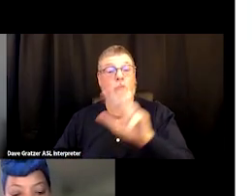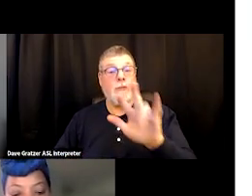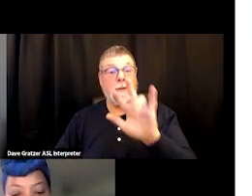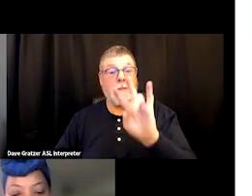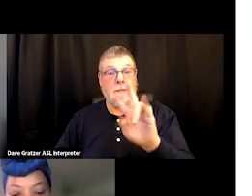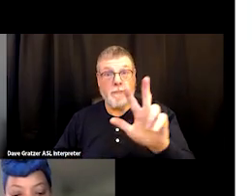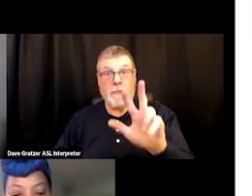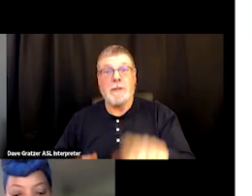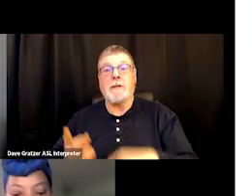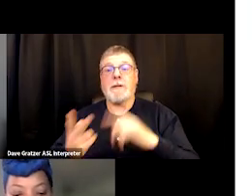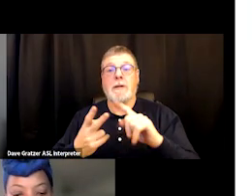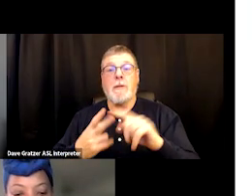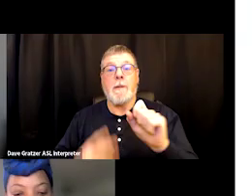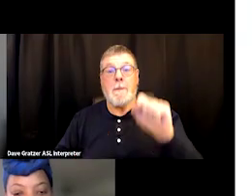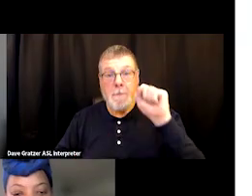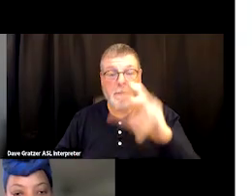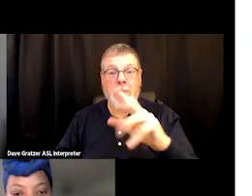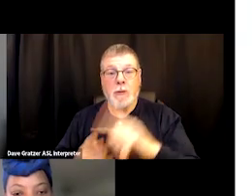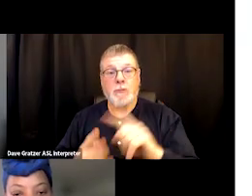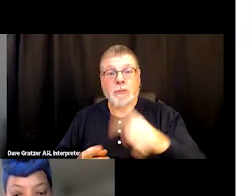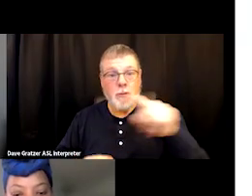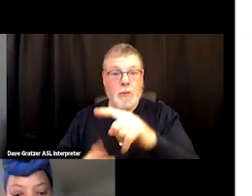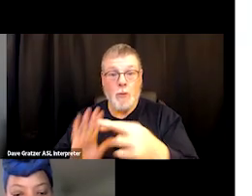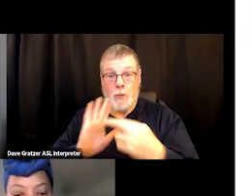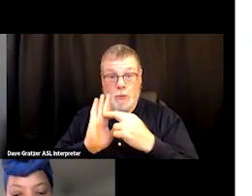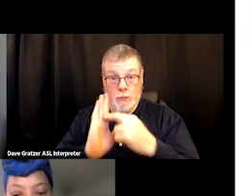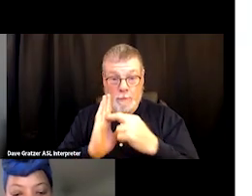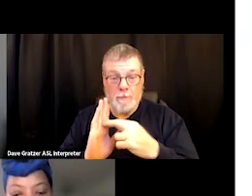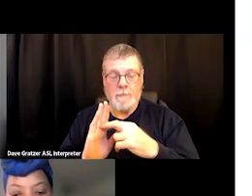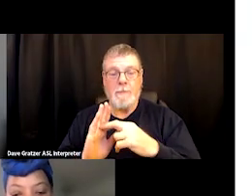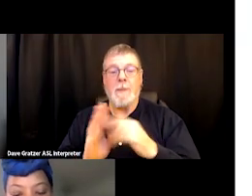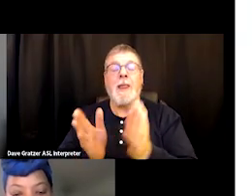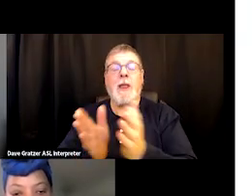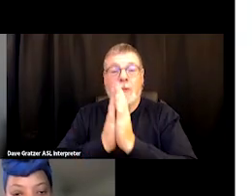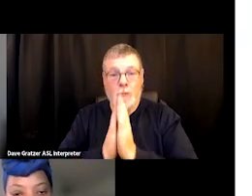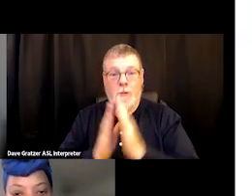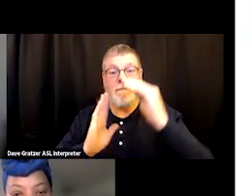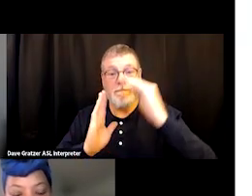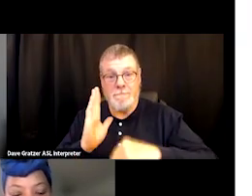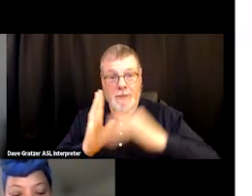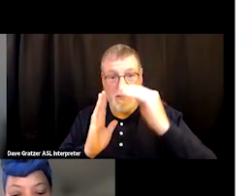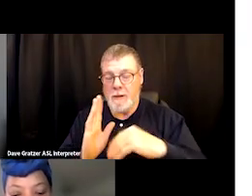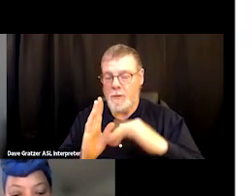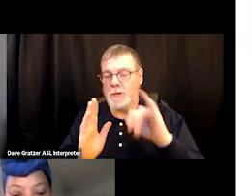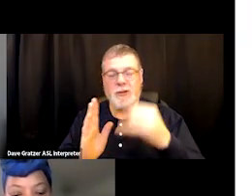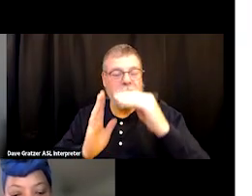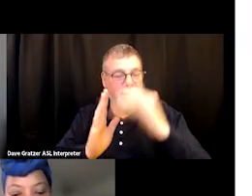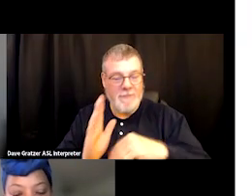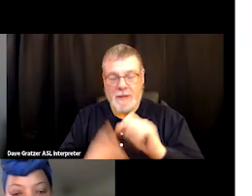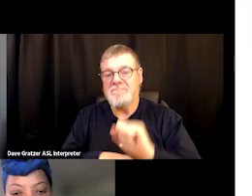or they mail one to you as your client's representative, and they're requesting that you fill it out, you just fill it out and send it back.